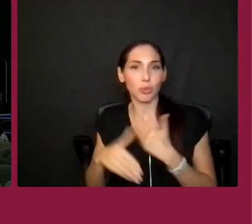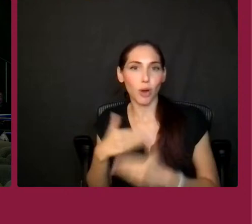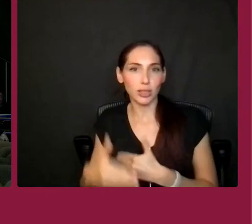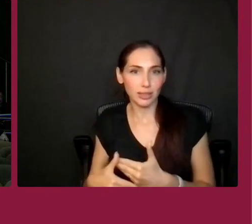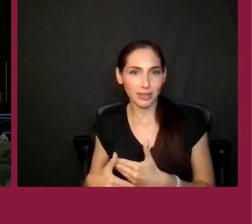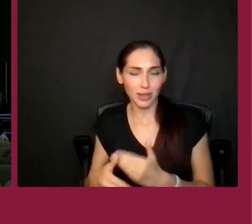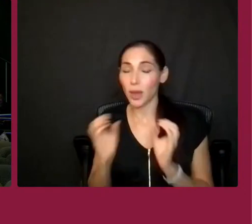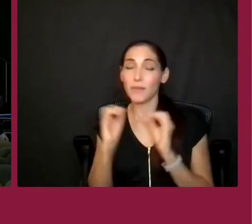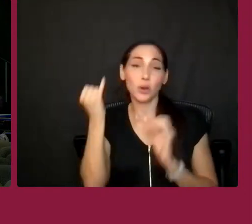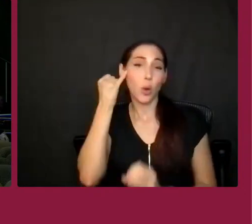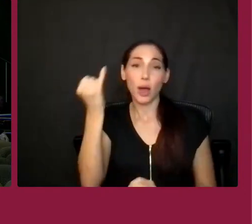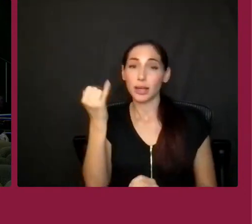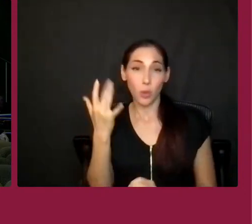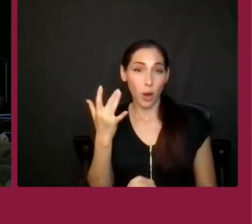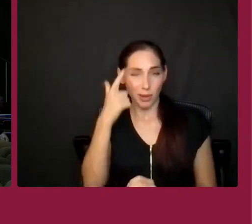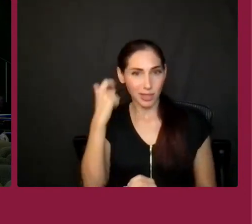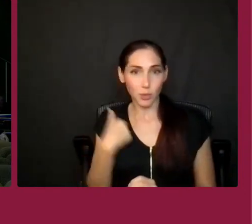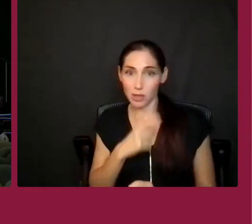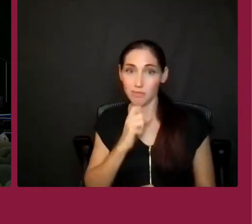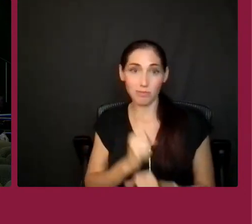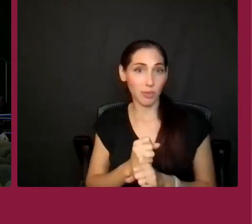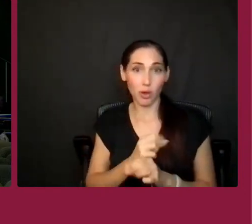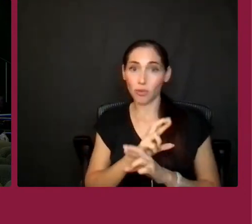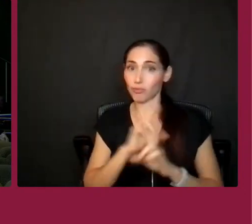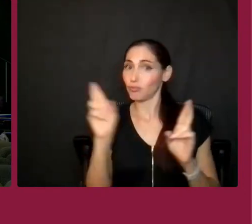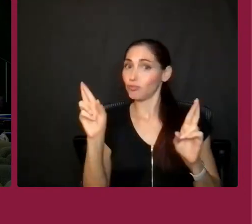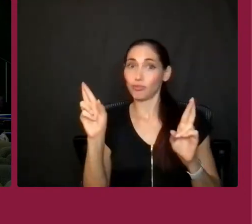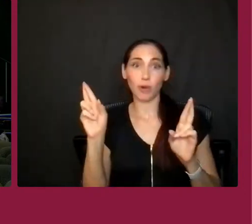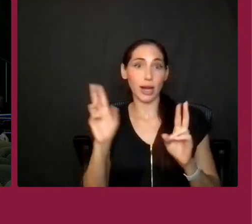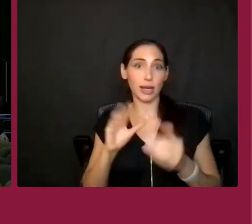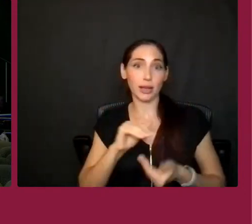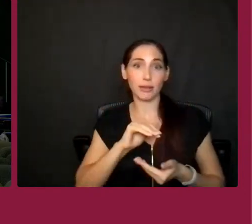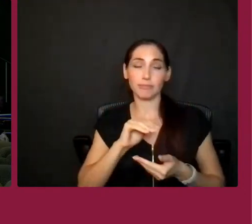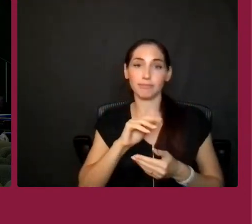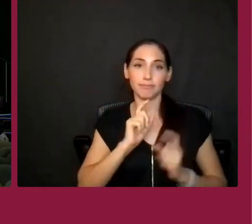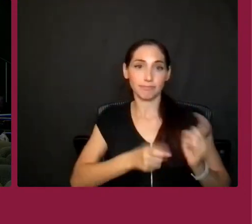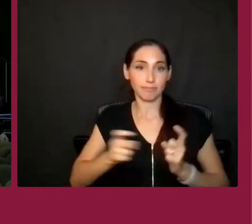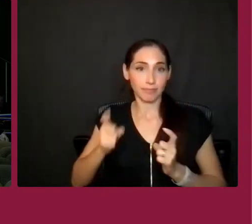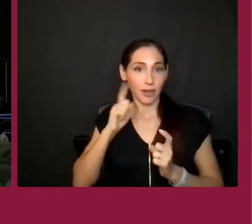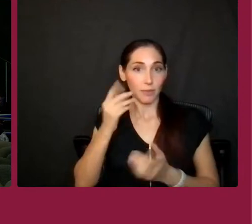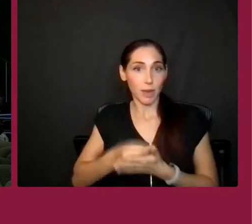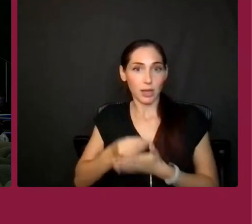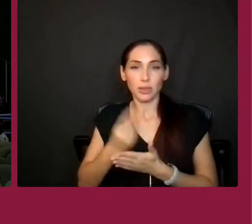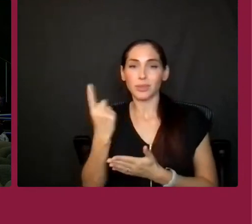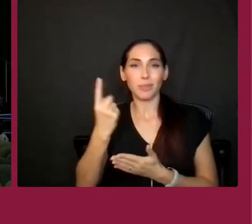because we had allotted and given their funds, it was something beyond our control that was with the Department of Ed.